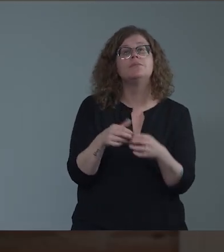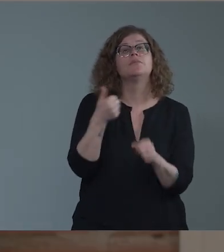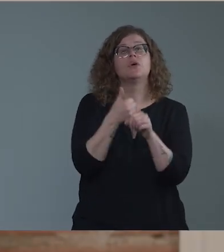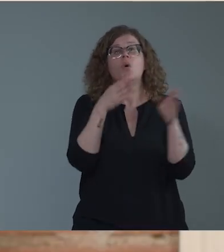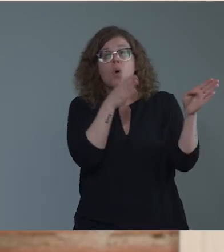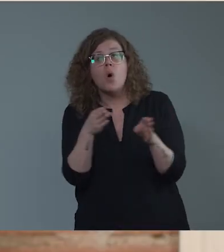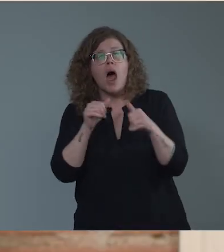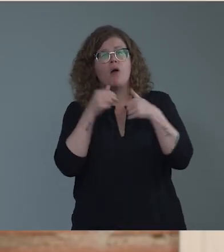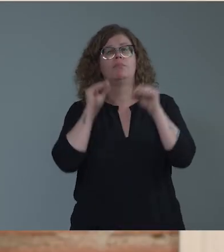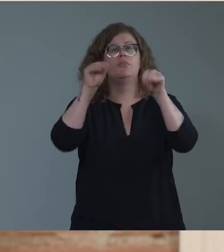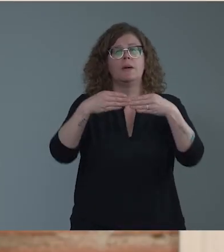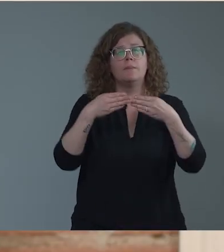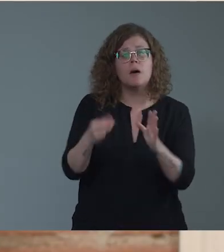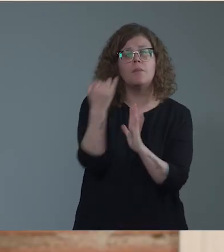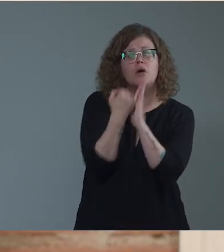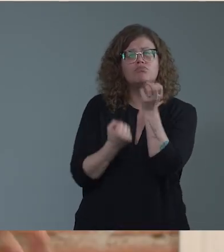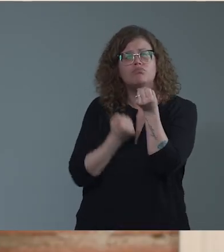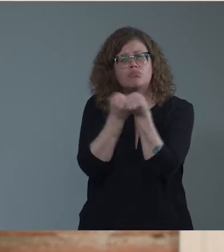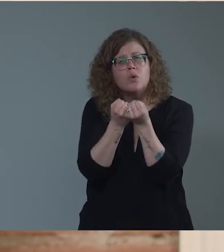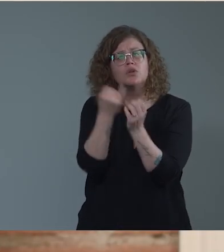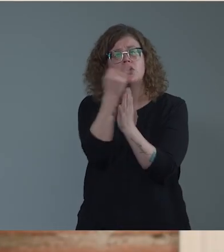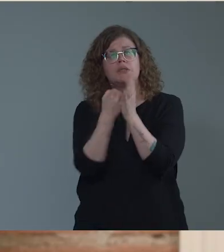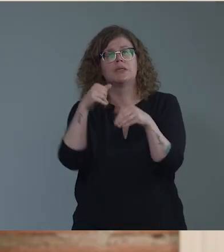Calgary Arts Development and the City of Calgary work together daily.